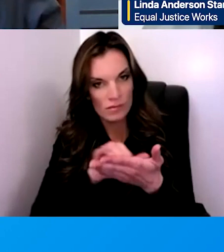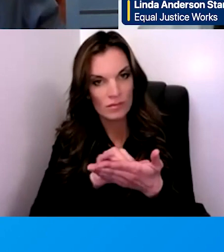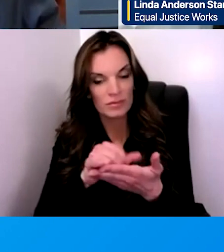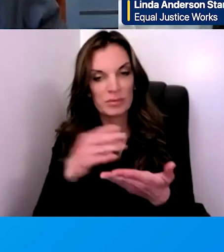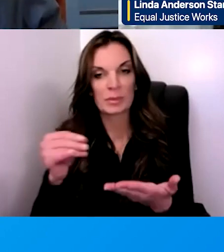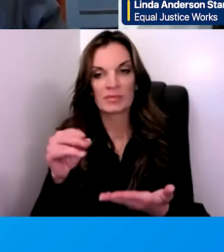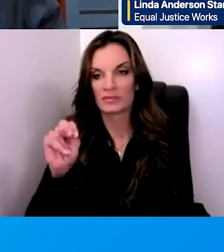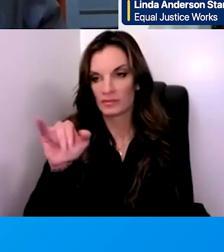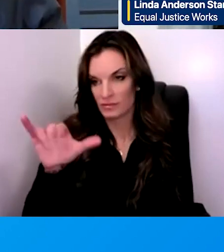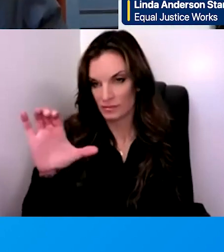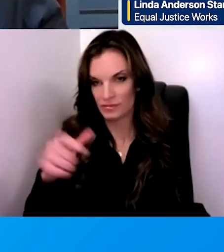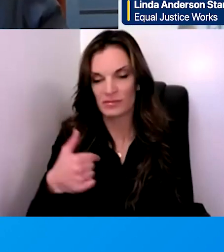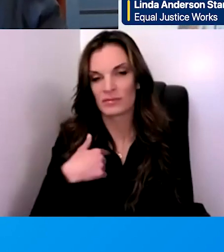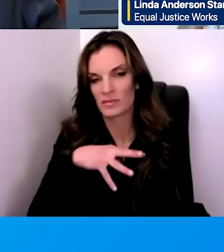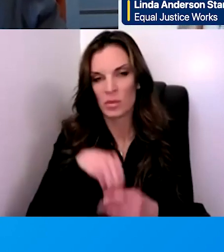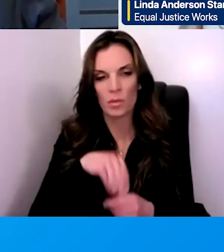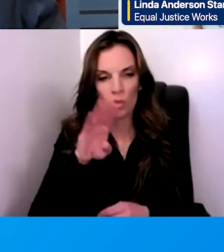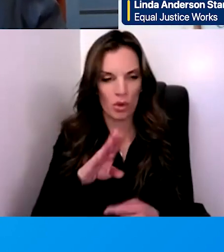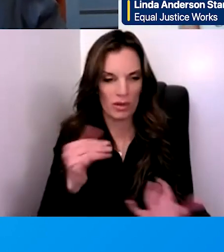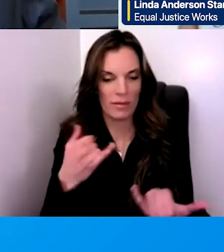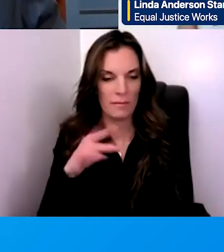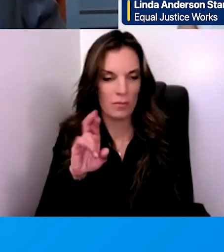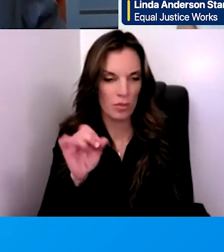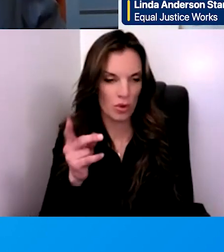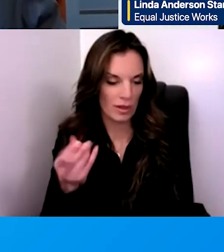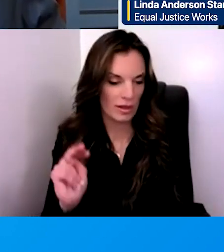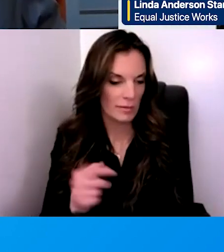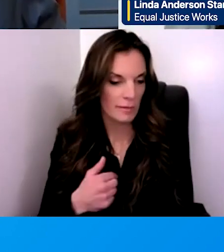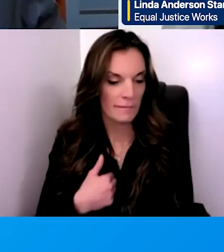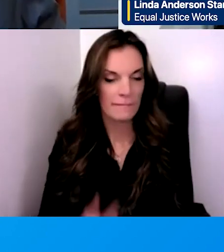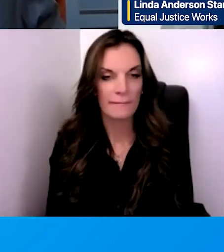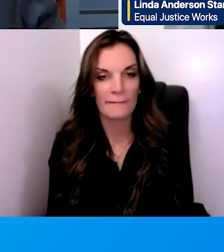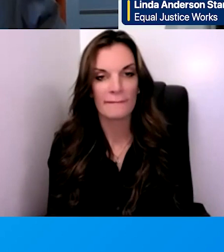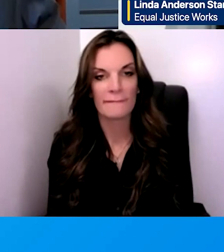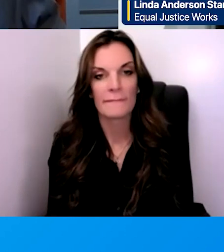I'm sitting in Brooklyn as we speak. So that then Governor Andrew